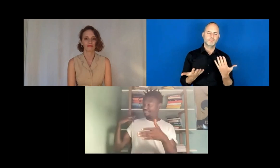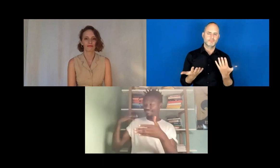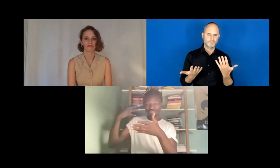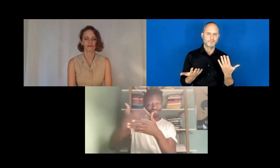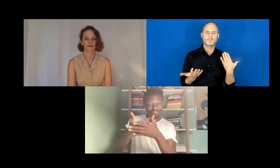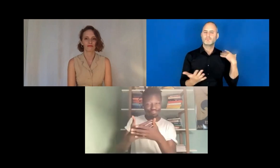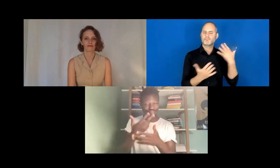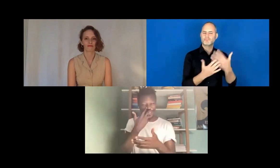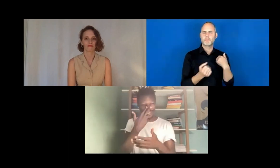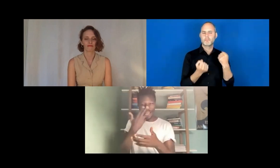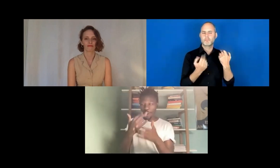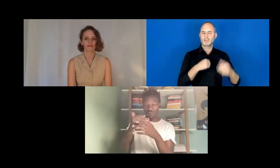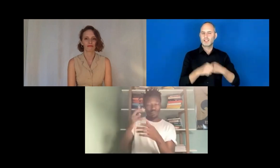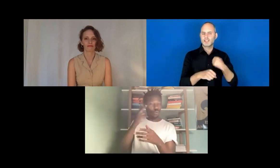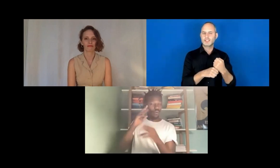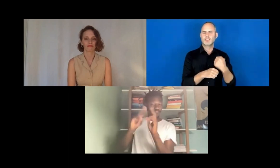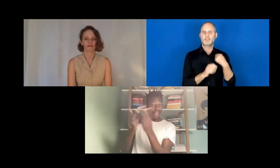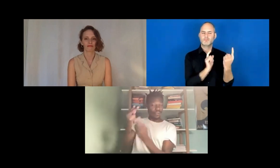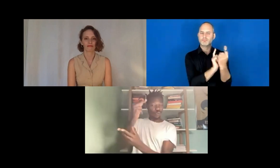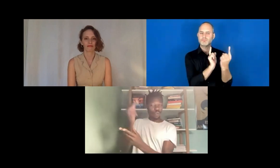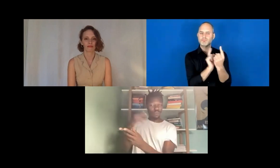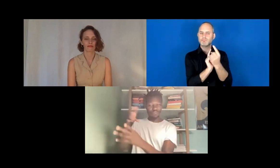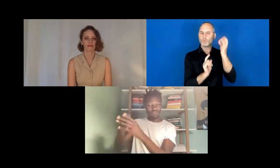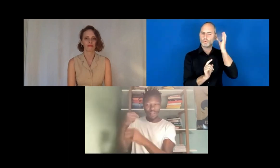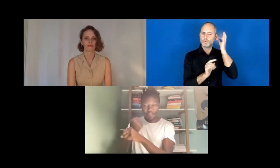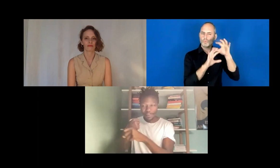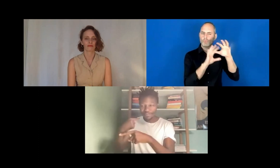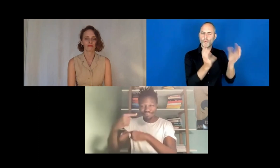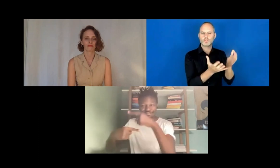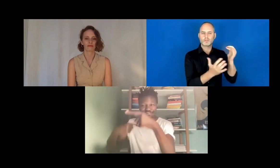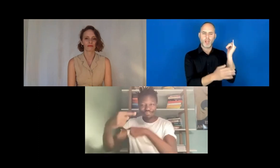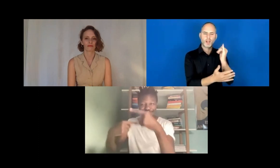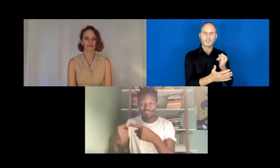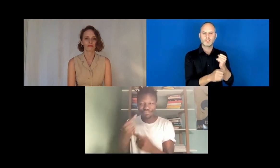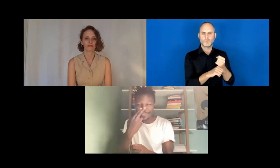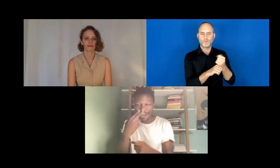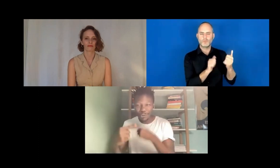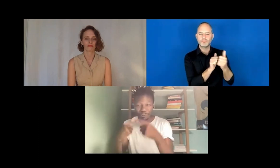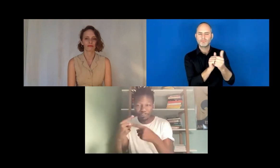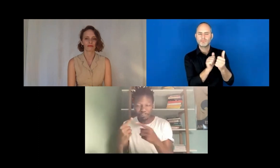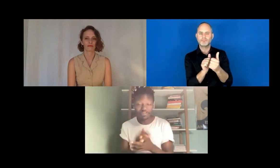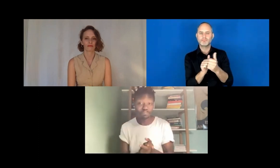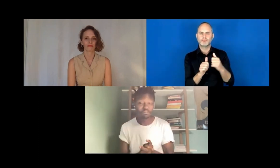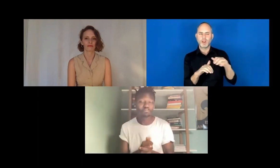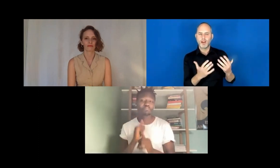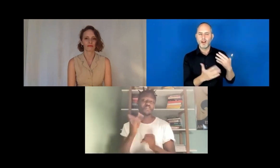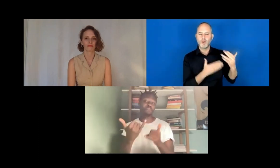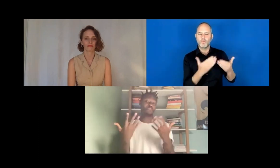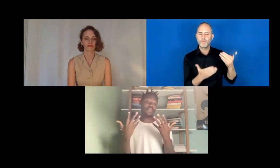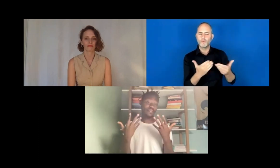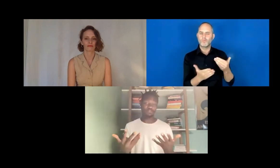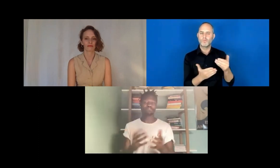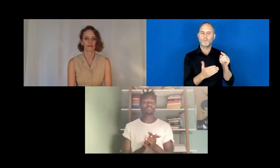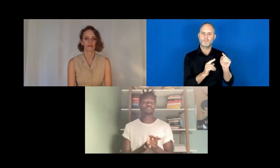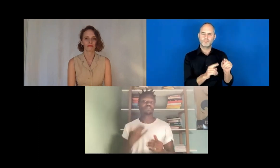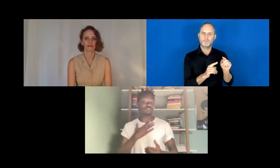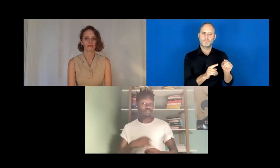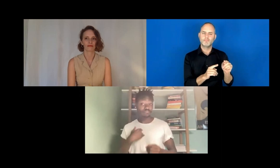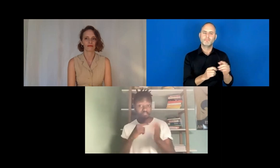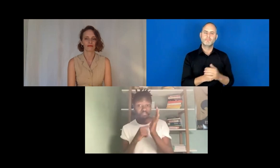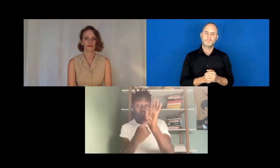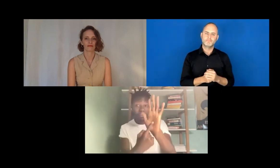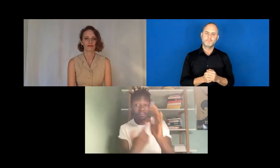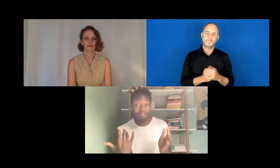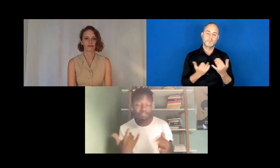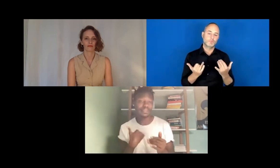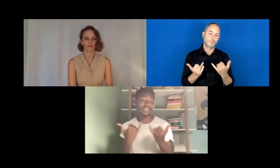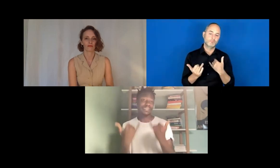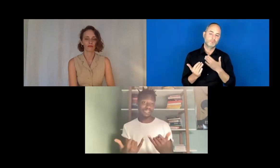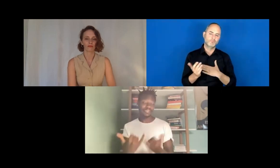gathered a lot of experience in the field of art and I am happy to share my development and my path tonight.